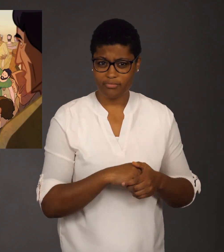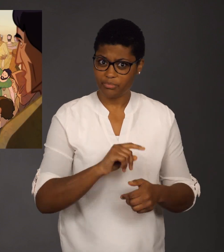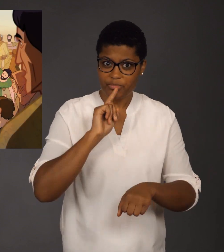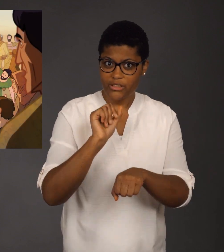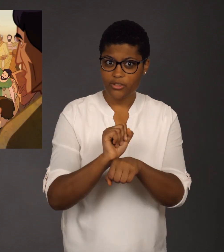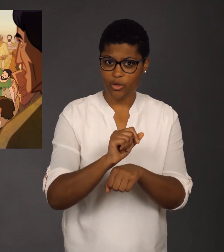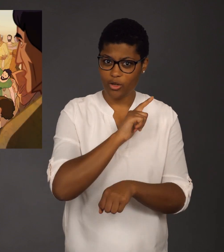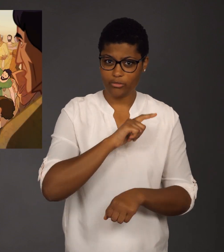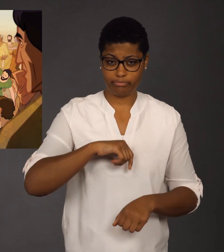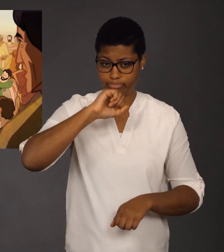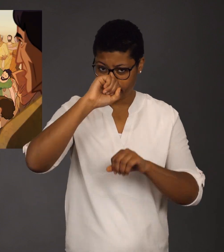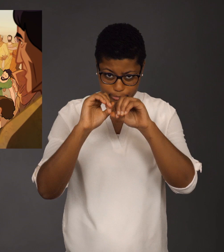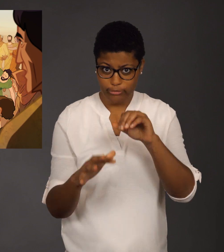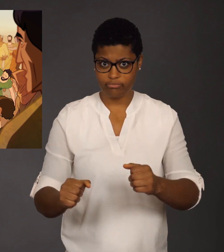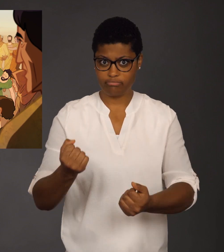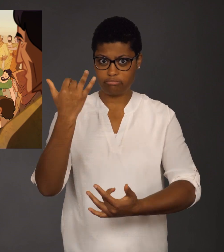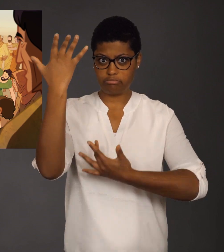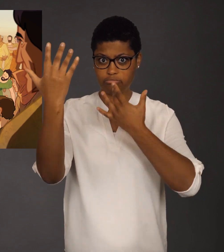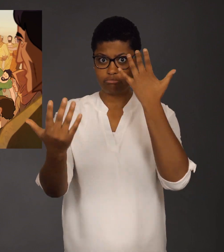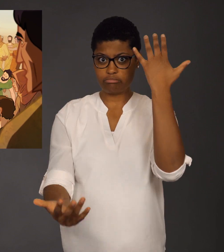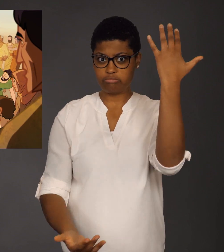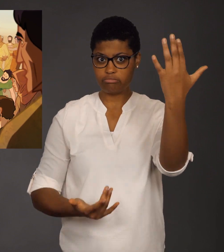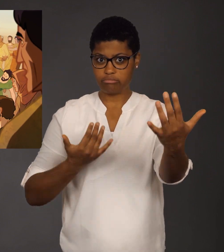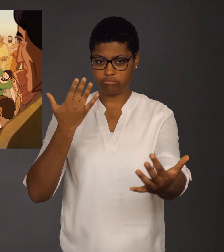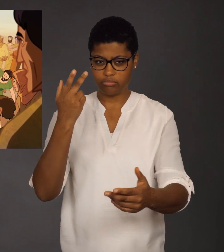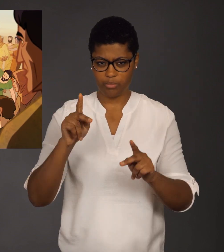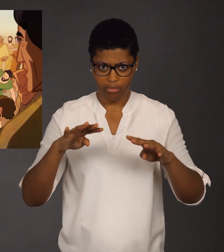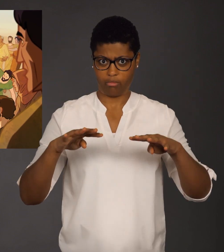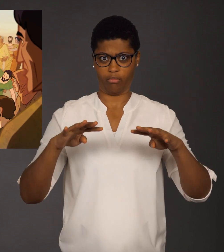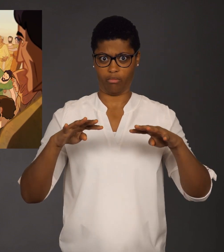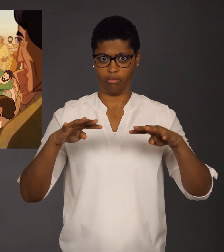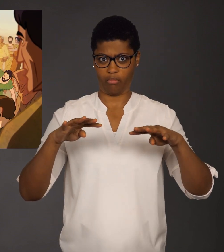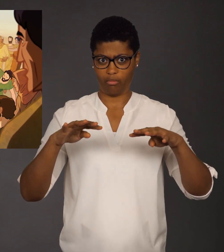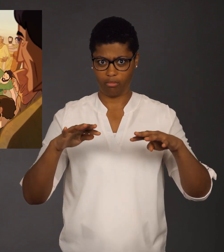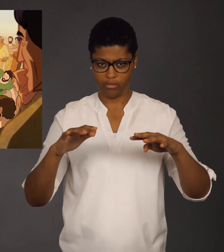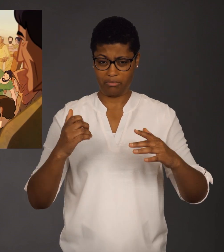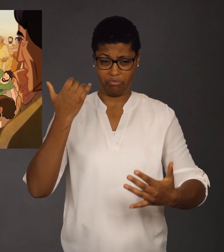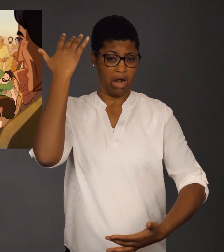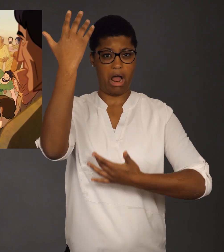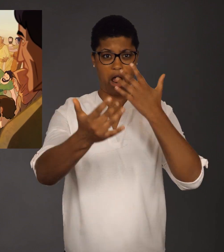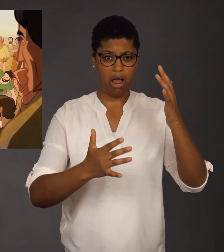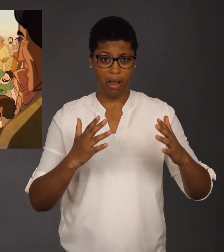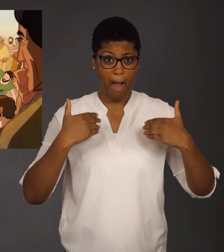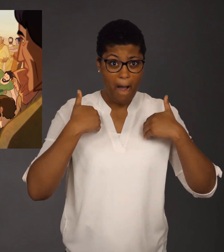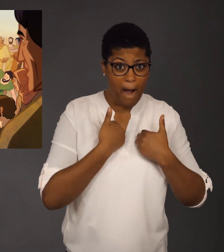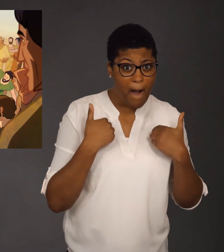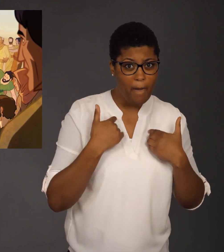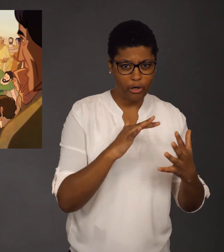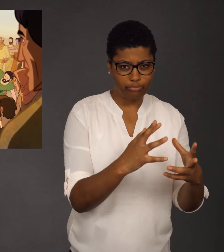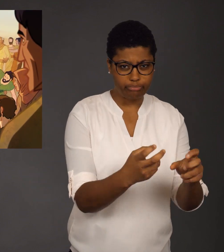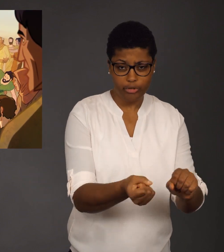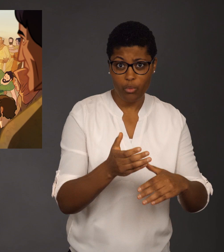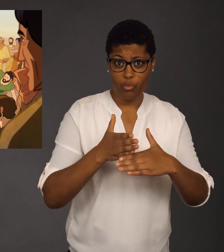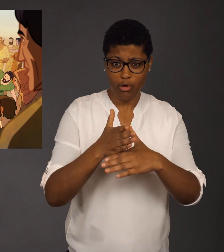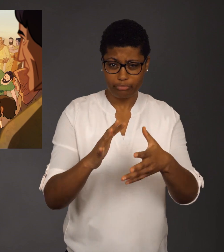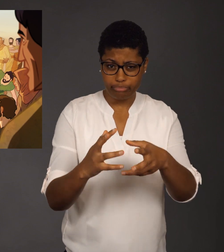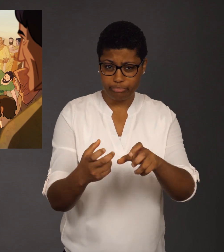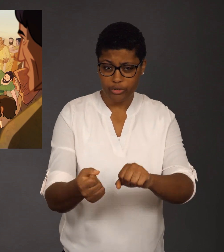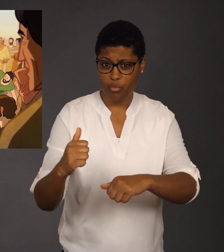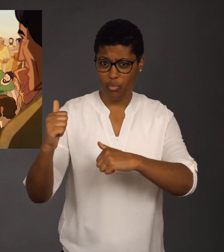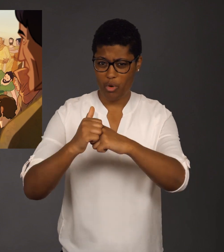The Lord's fire came down and consumed the sacrifice, wood, stones,